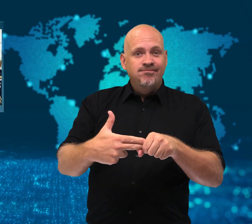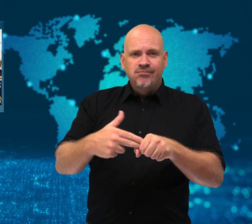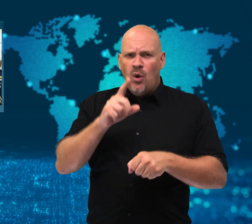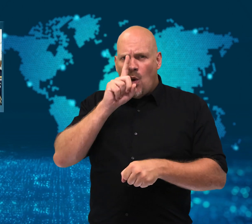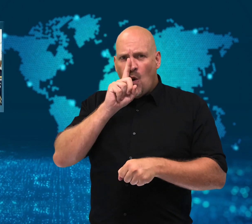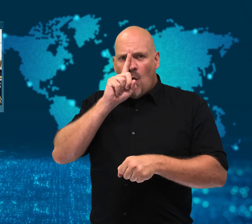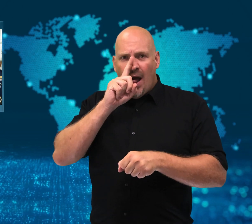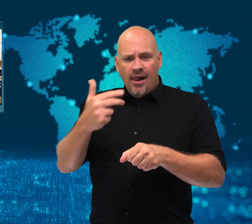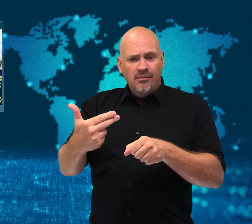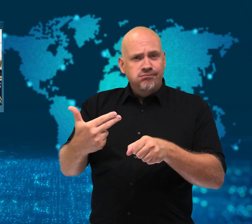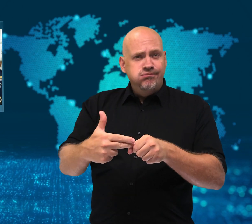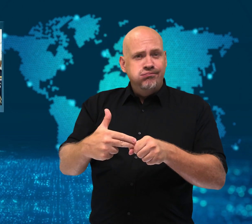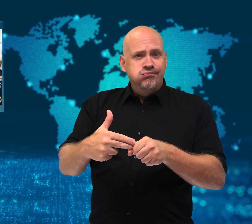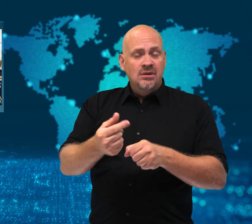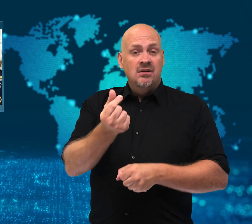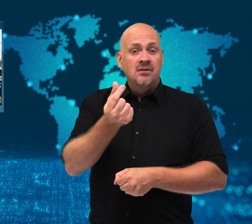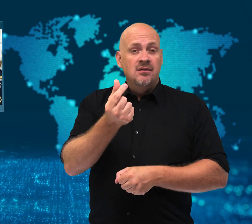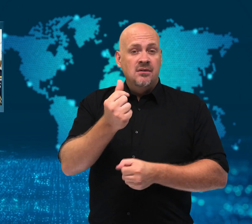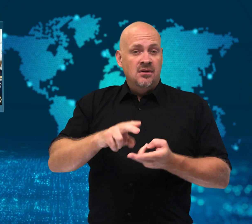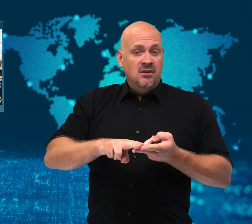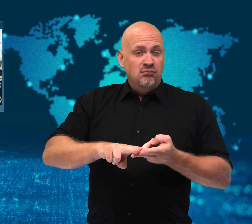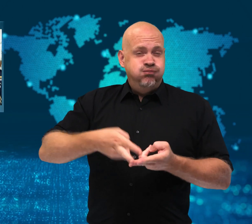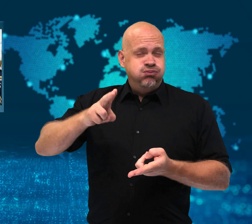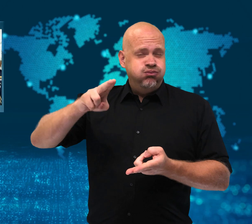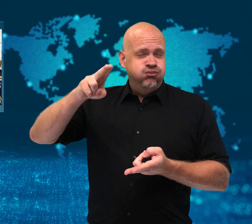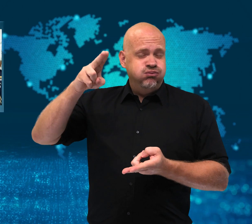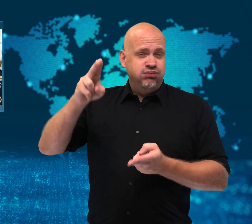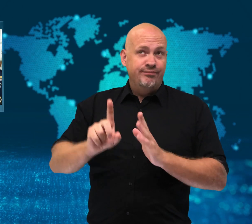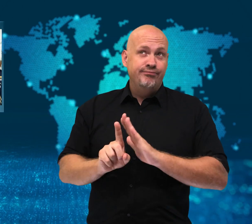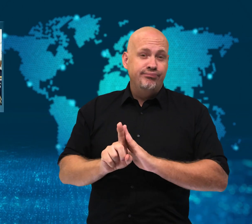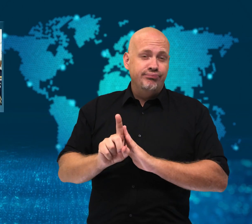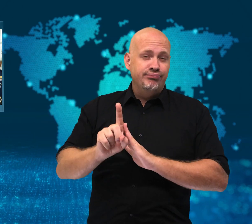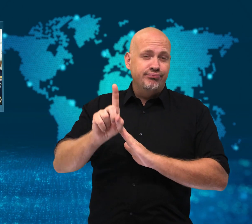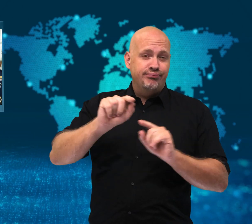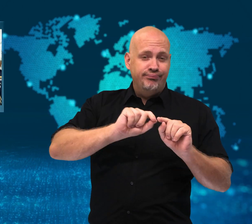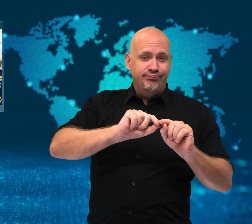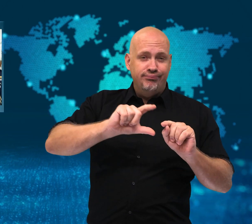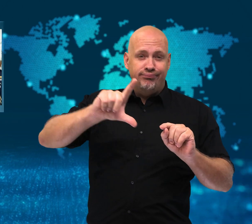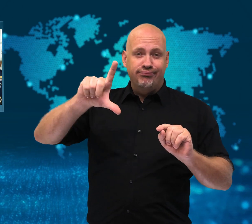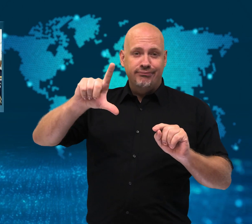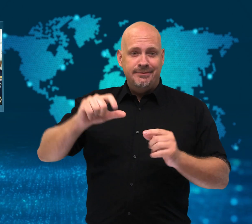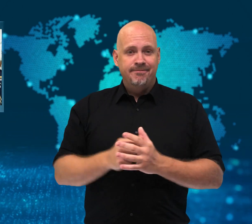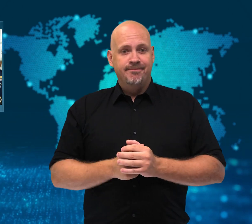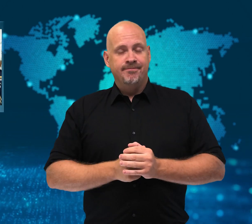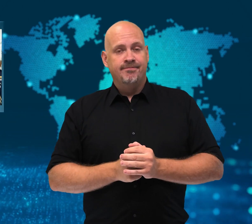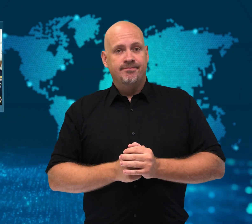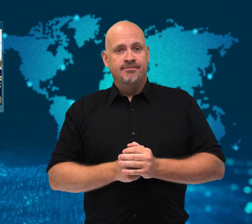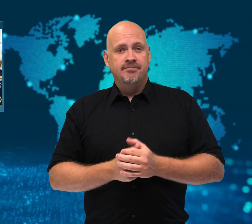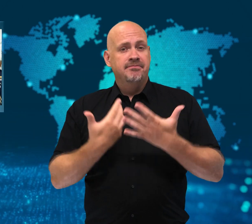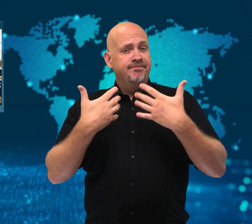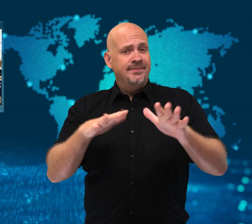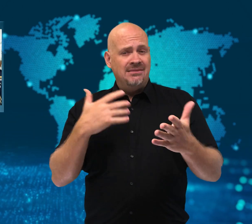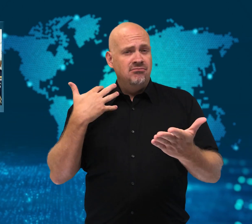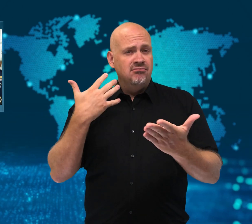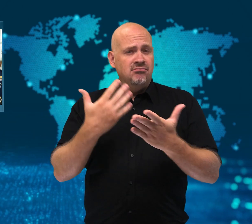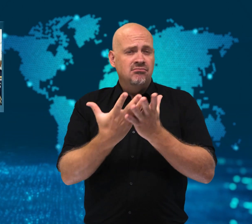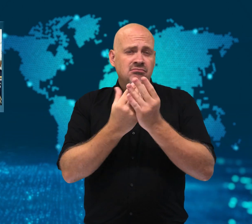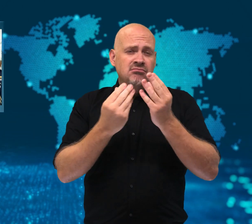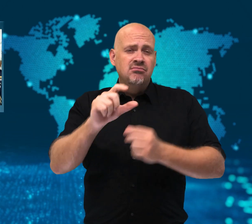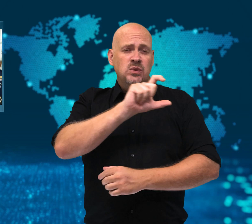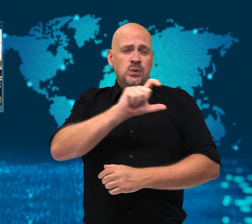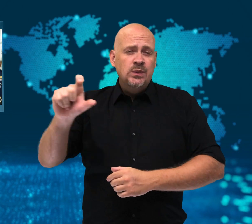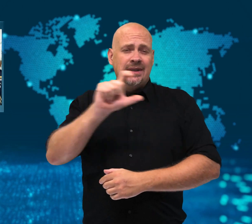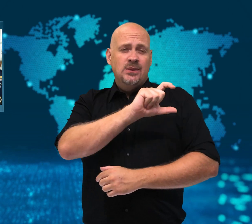Saudi Arabia is driving up international prices of oil.